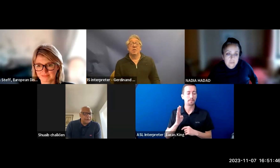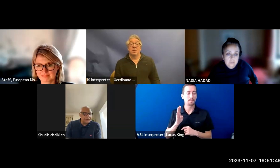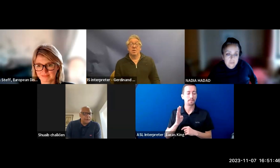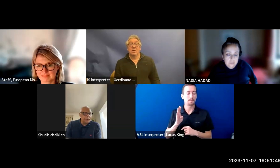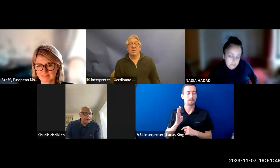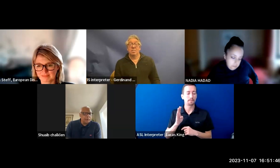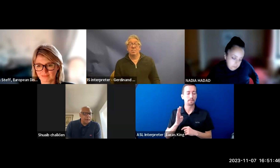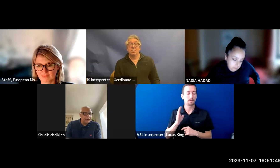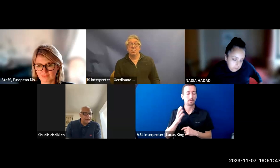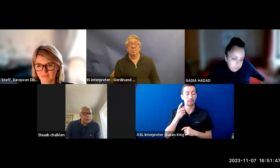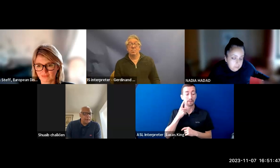For us,